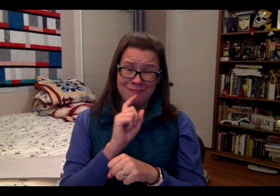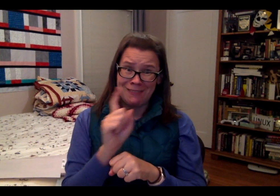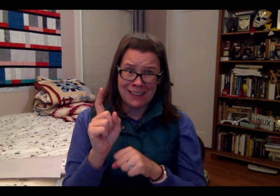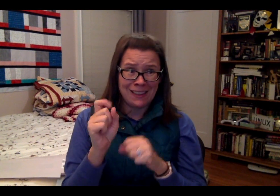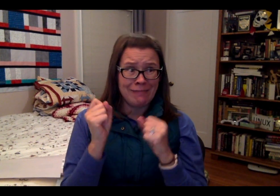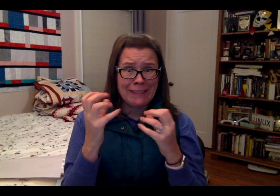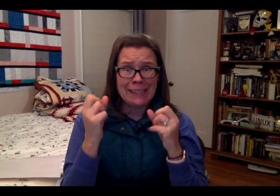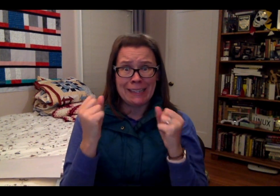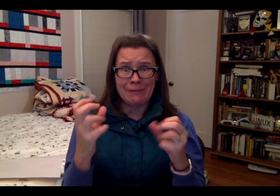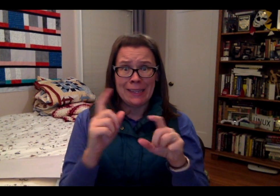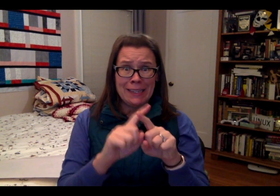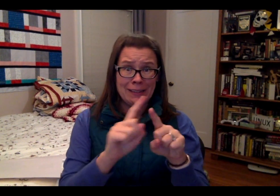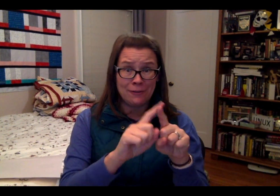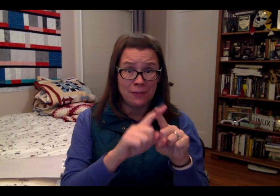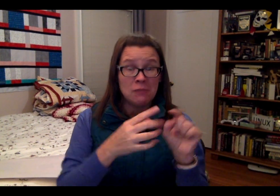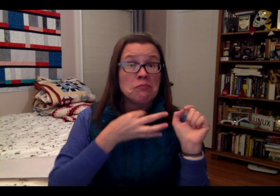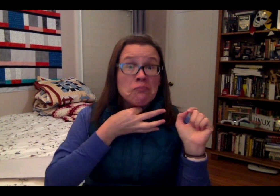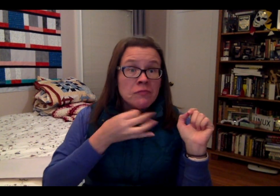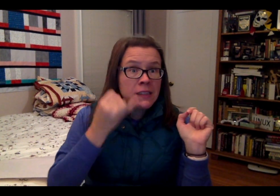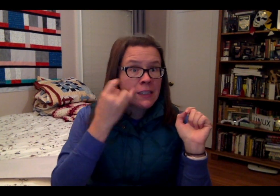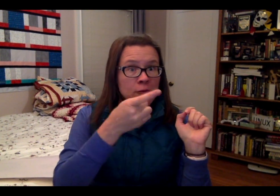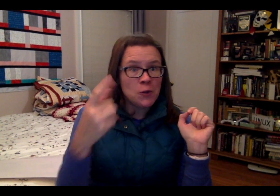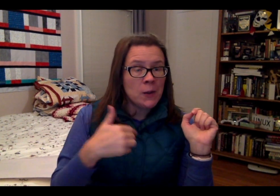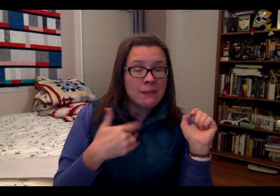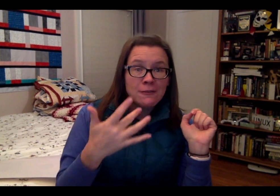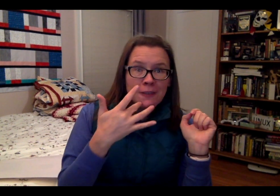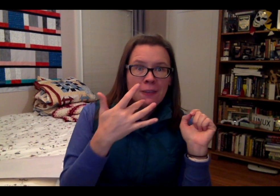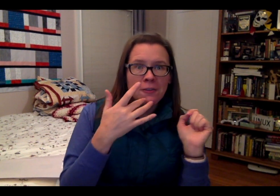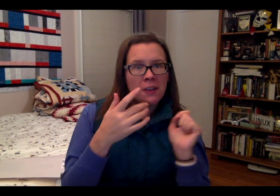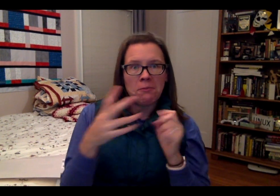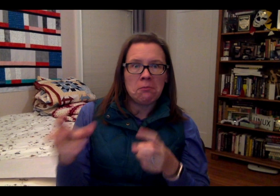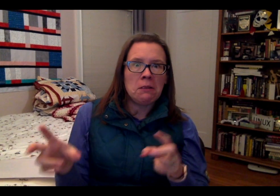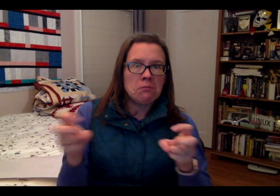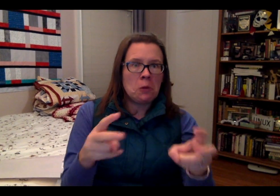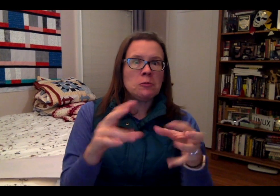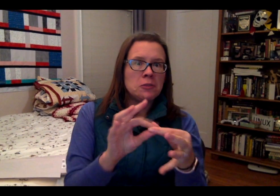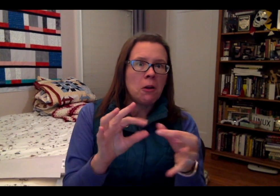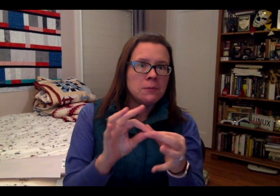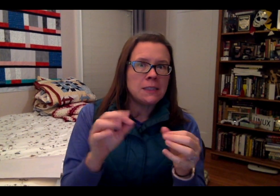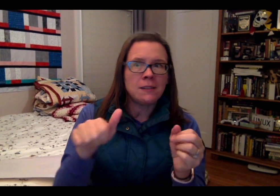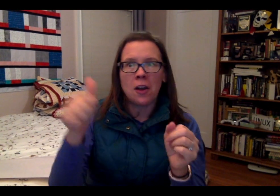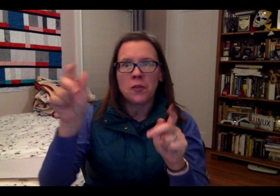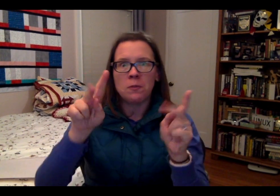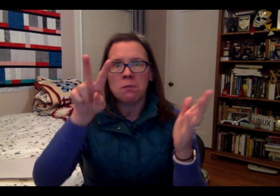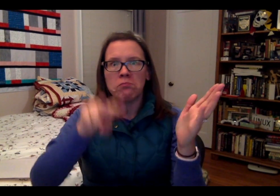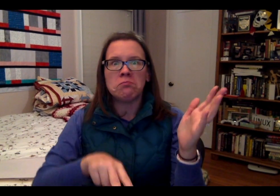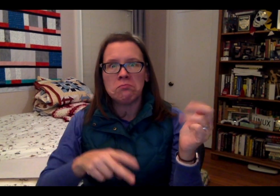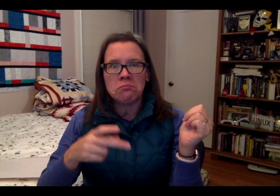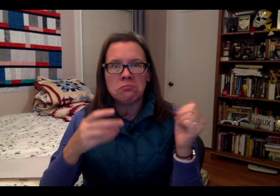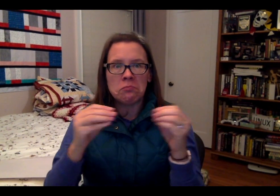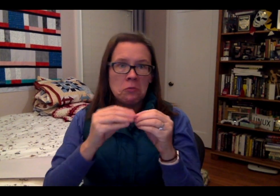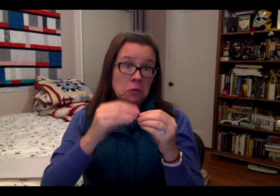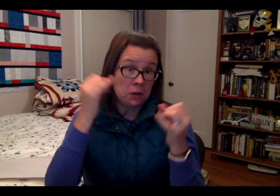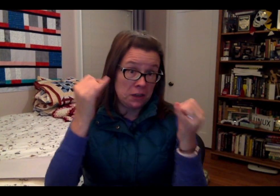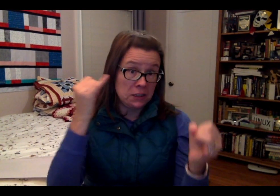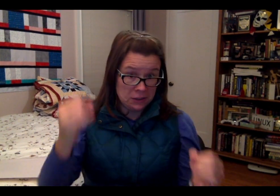But really what I just mentioned, these three types, there are many, many other types out there on the market.